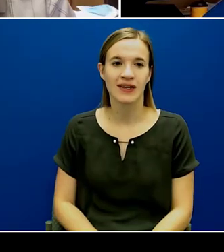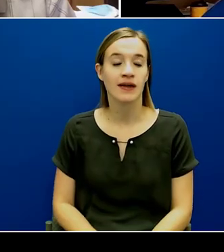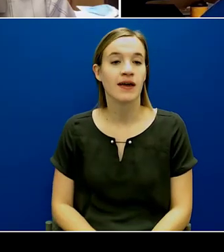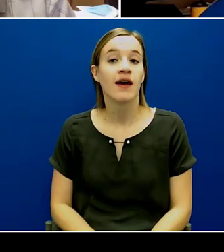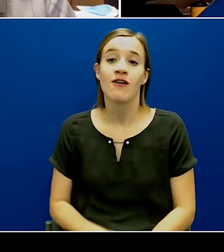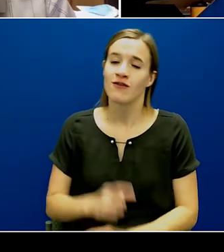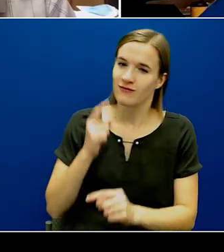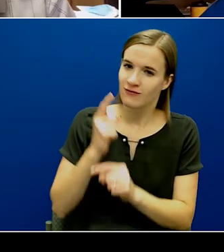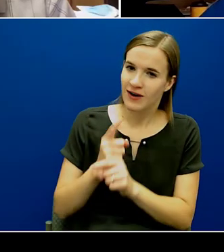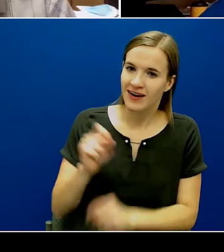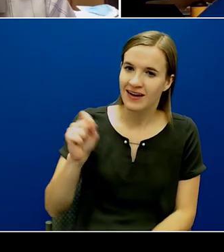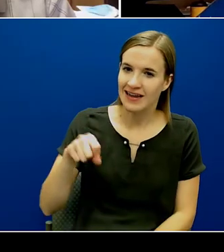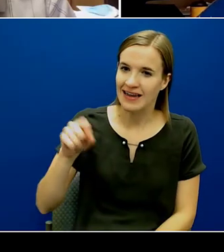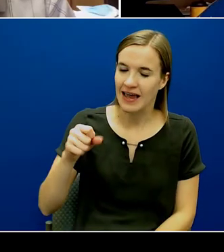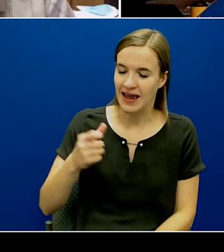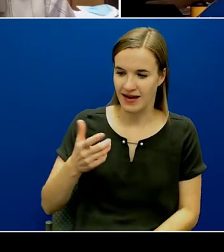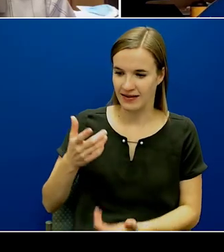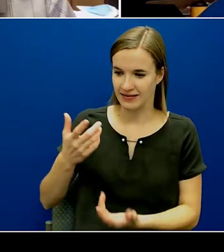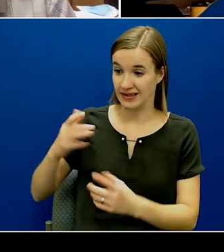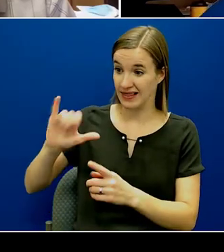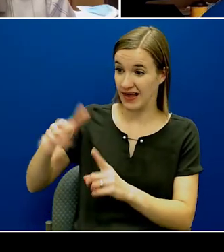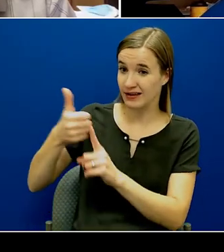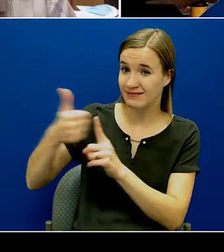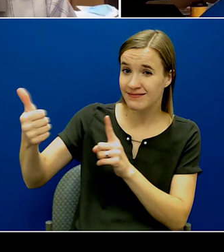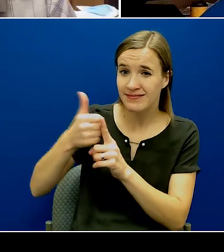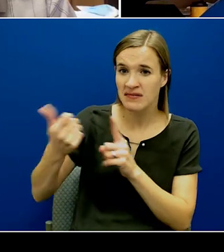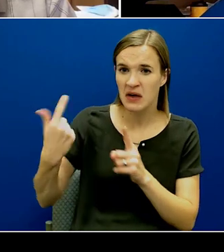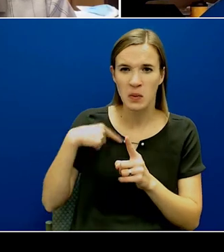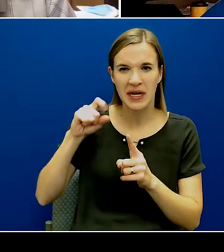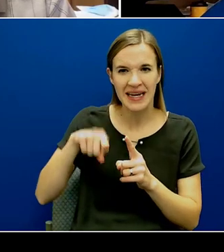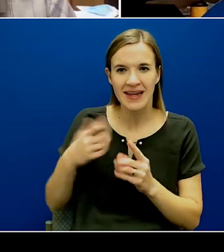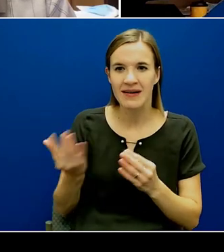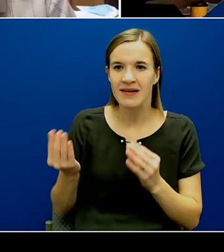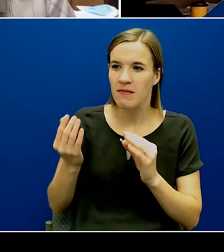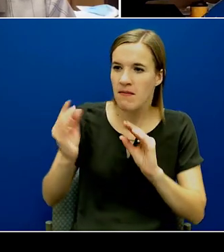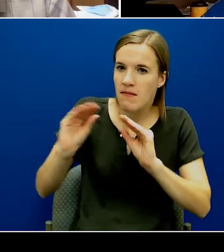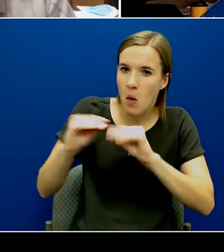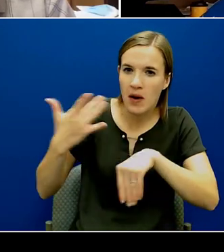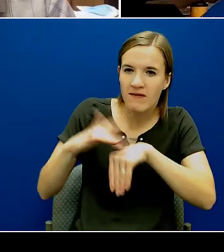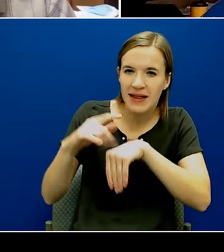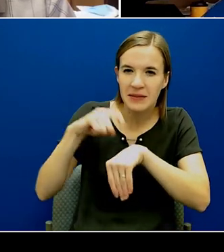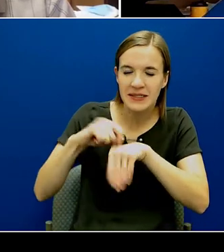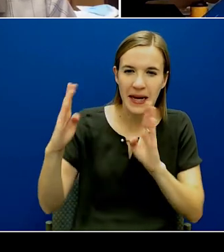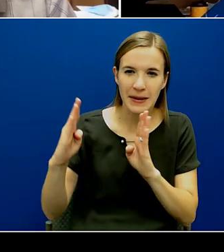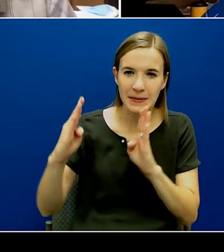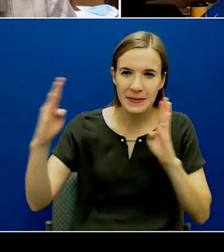kind of beating the drum to, to make sure that we have transportation and and like we